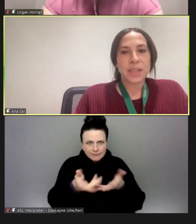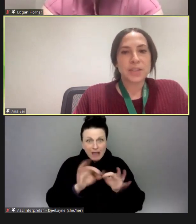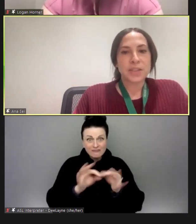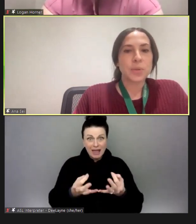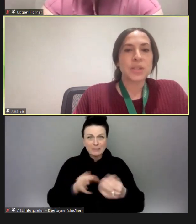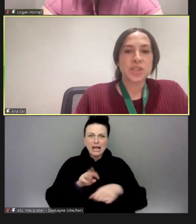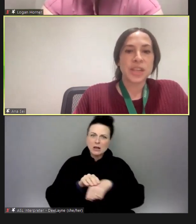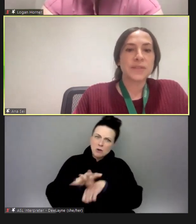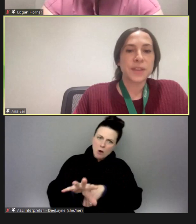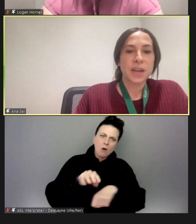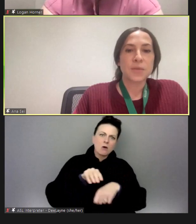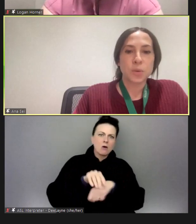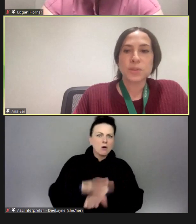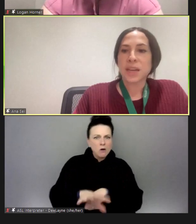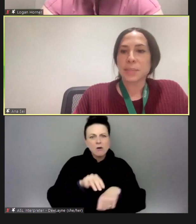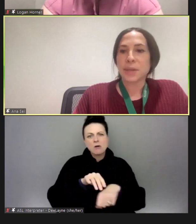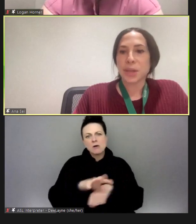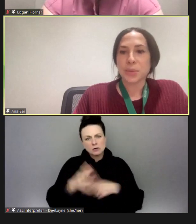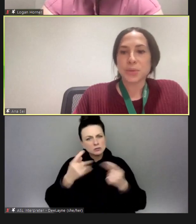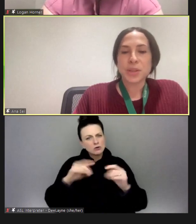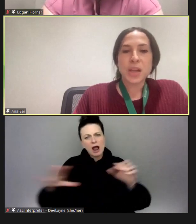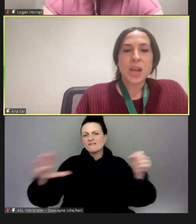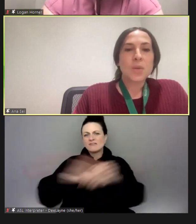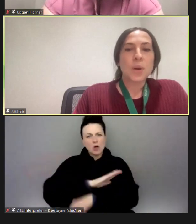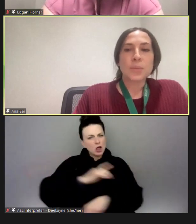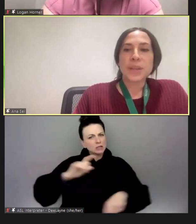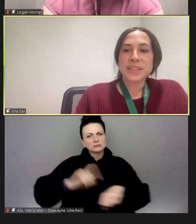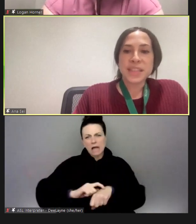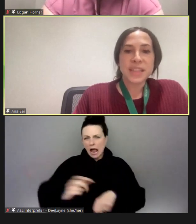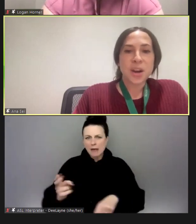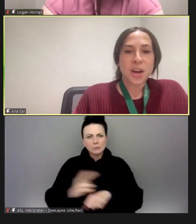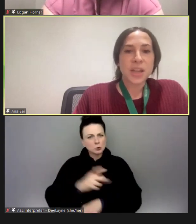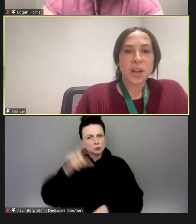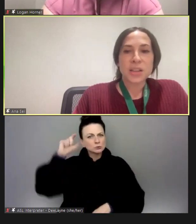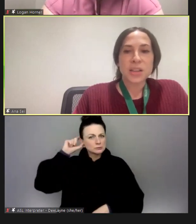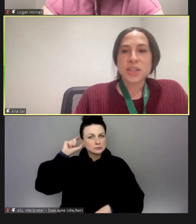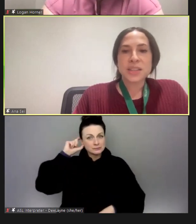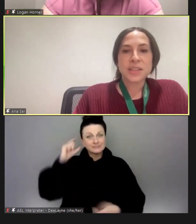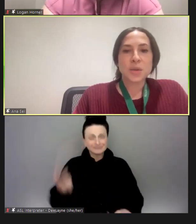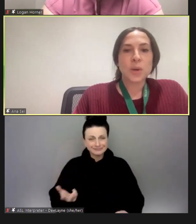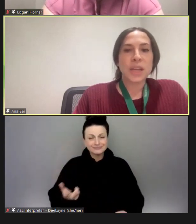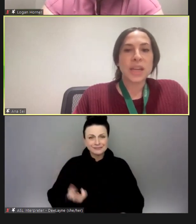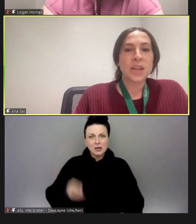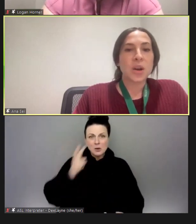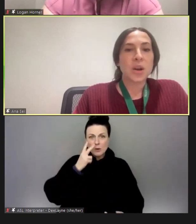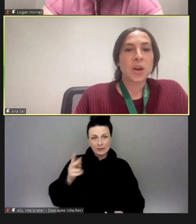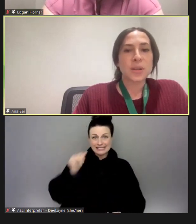to achieve that full-time use when we